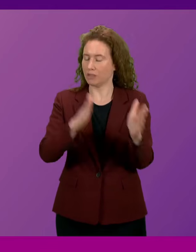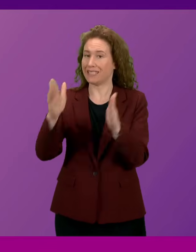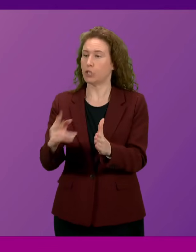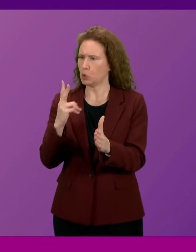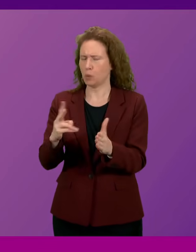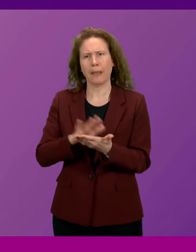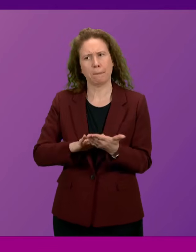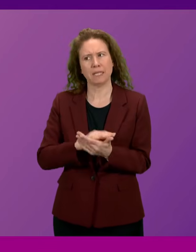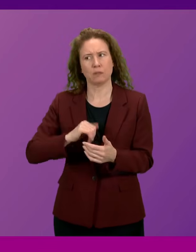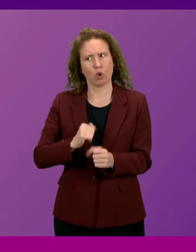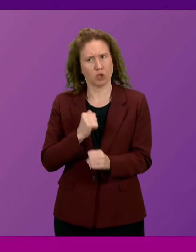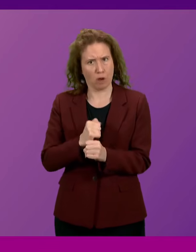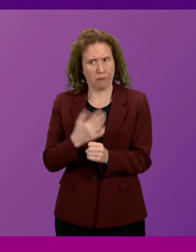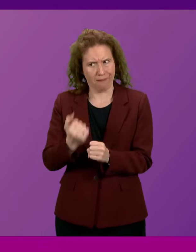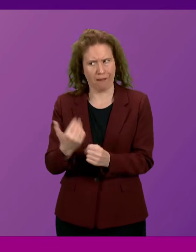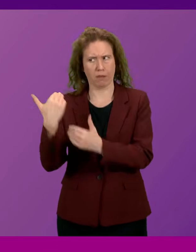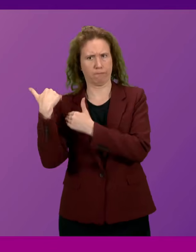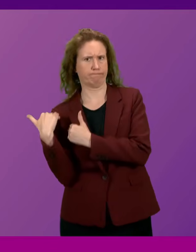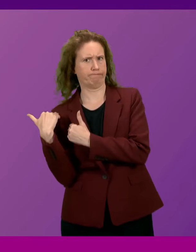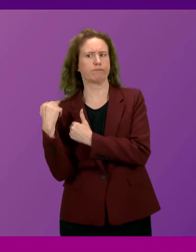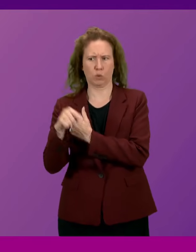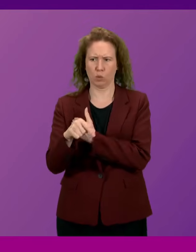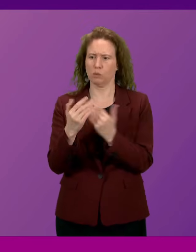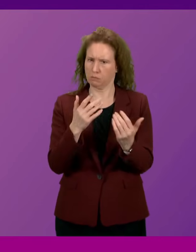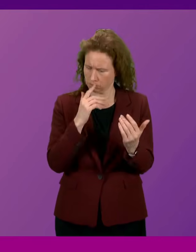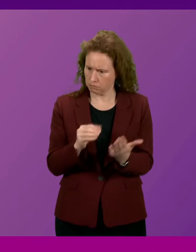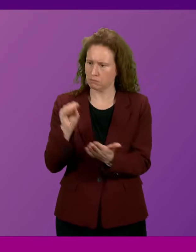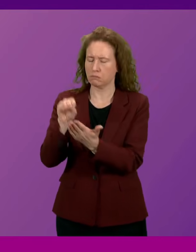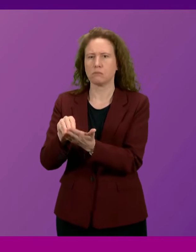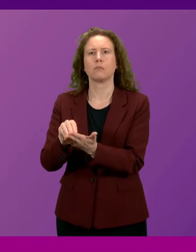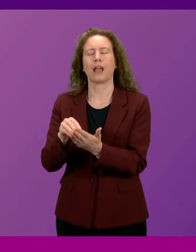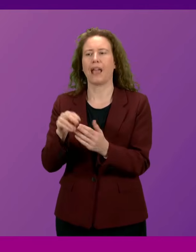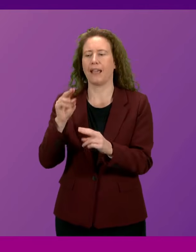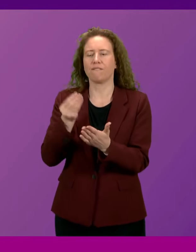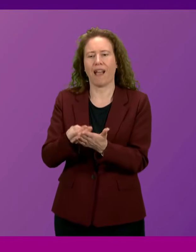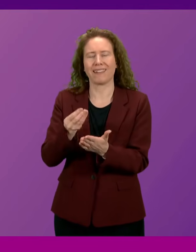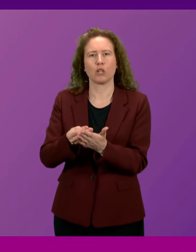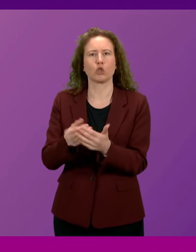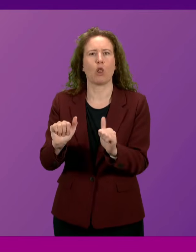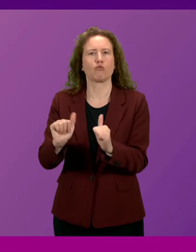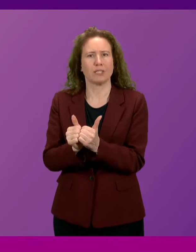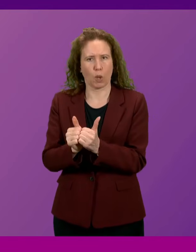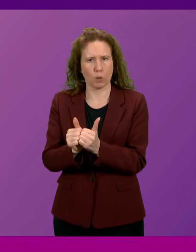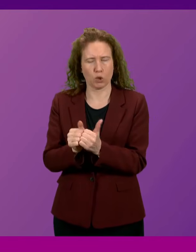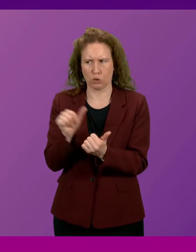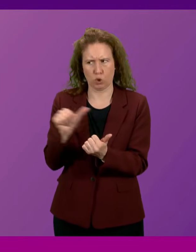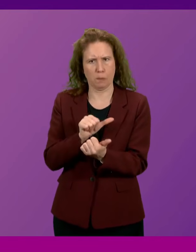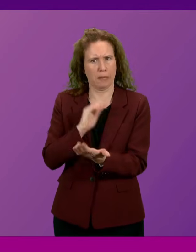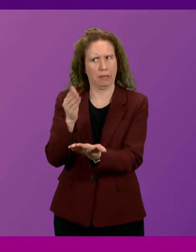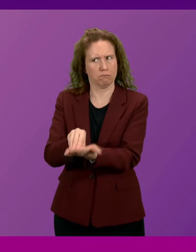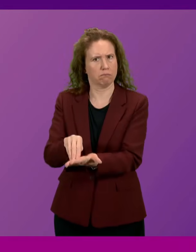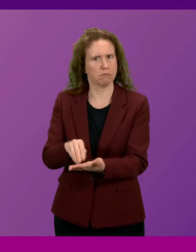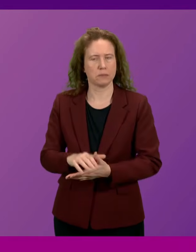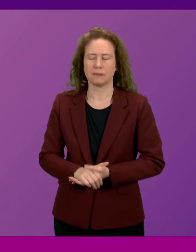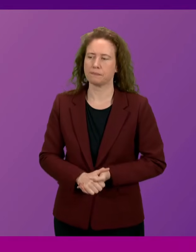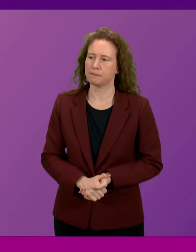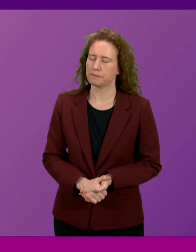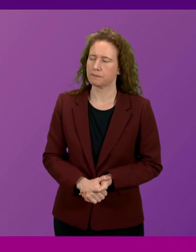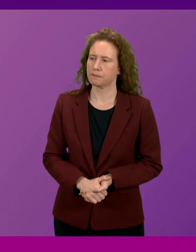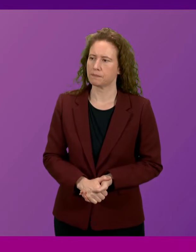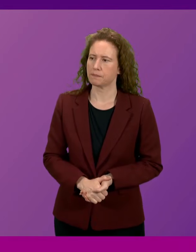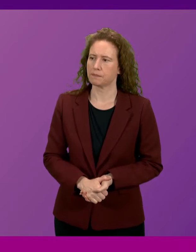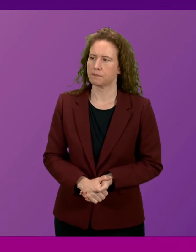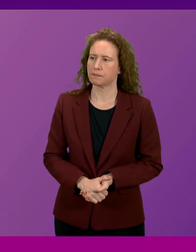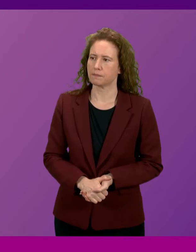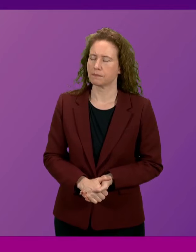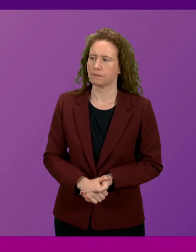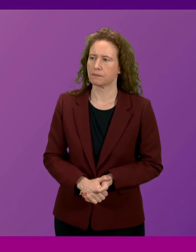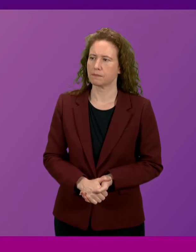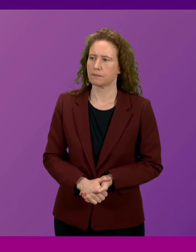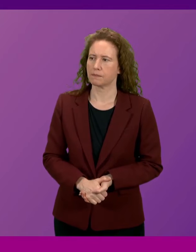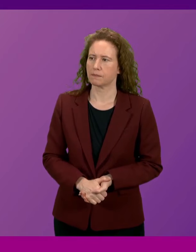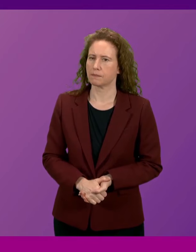Government has a democratic obligation to lodge a financial resolution to that bill?